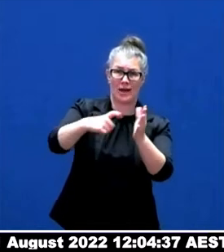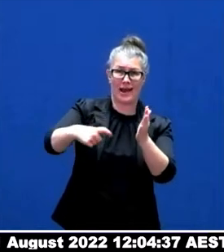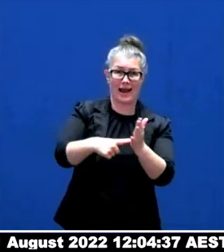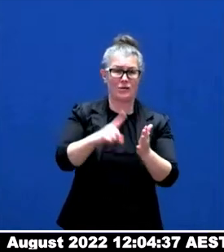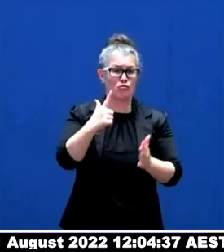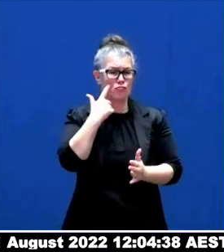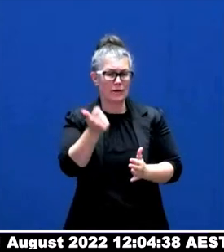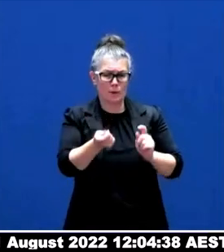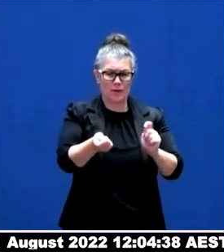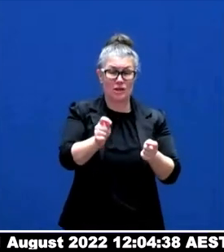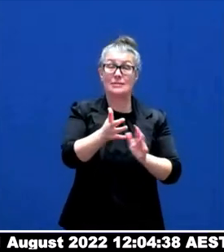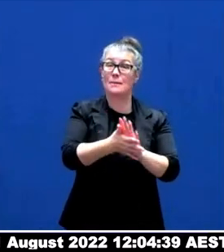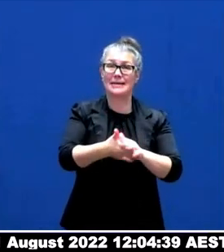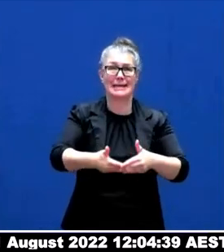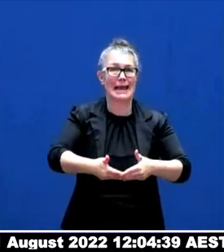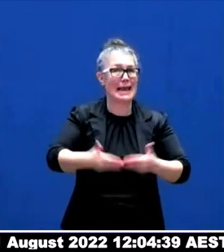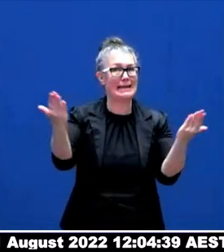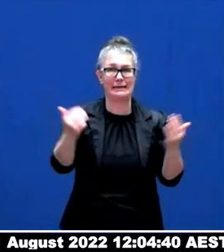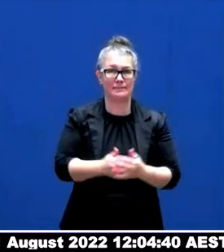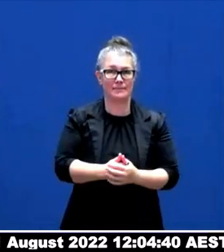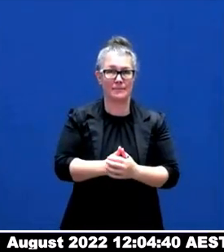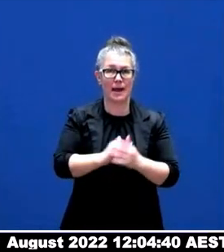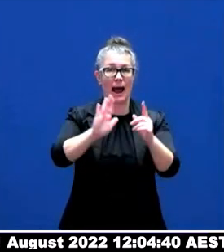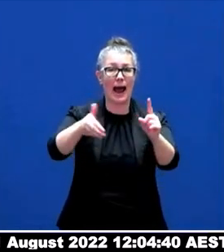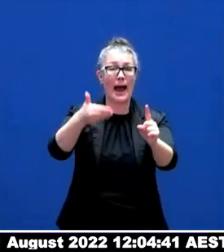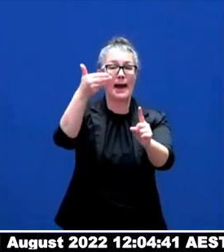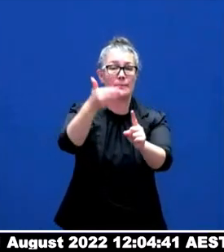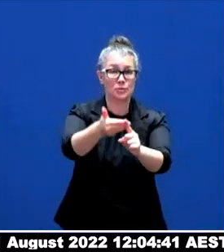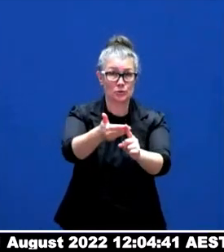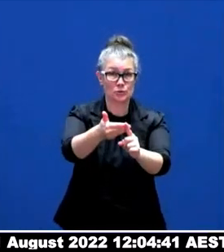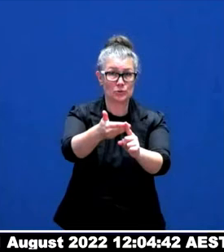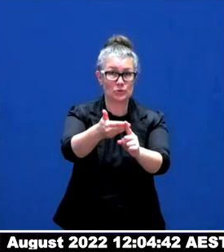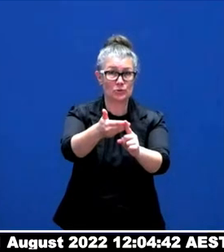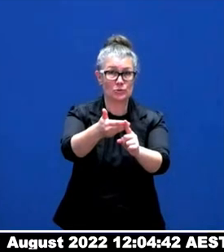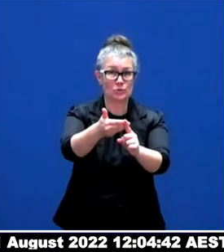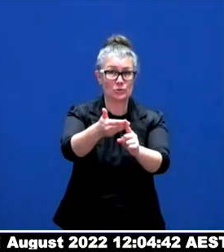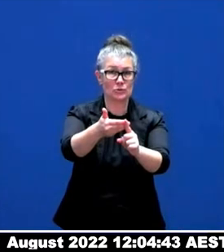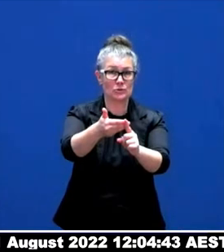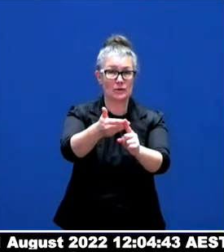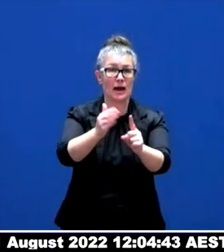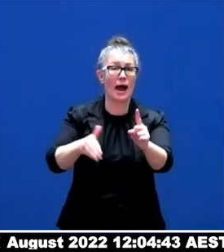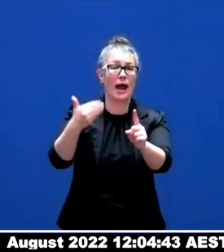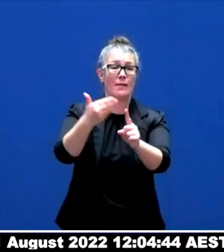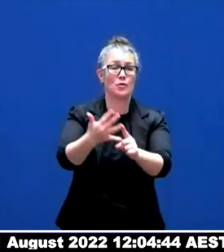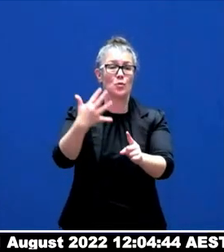is any adjustment up to the point it imposes unjustifiable hardship on the person to make